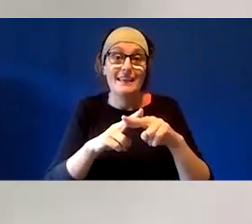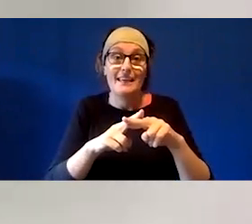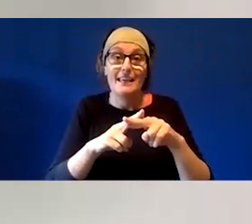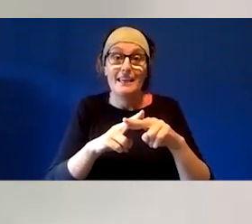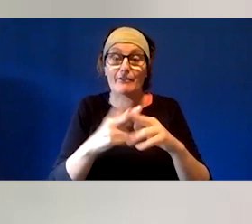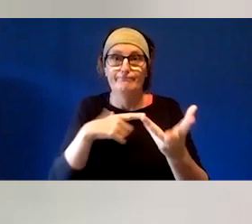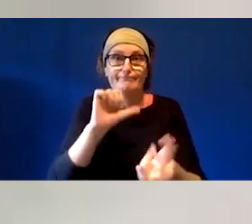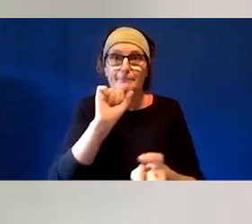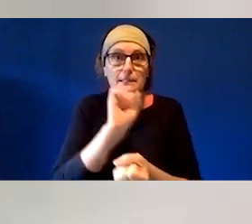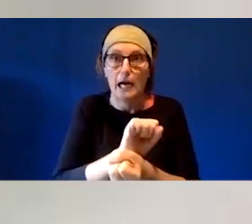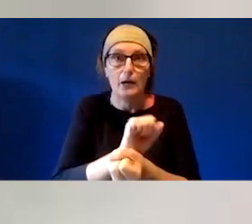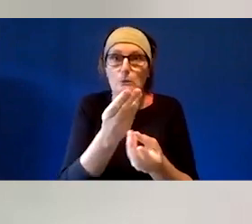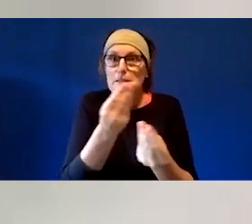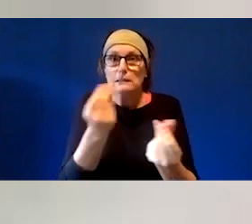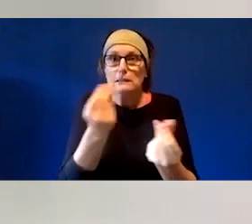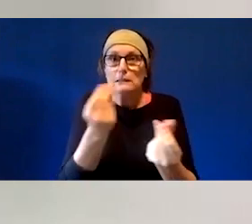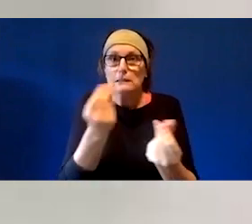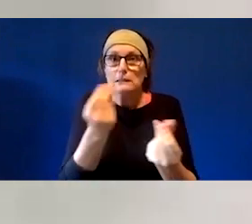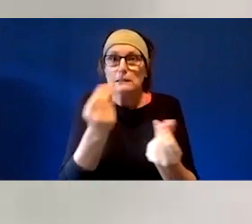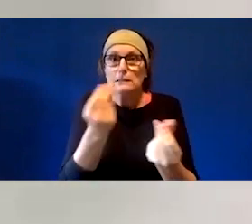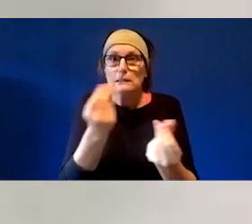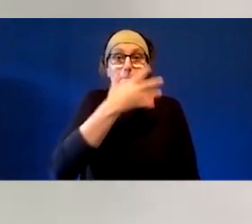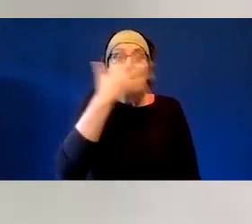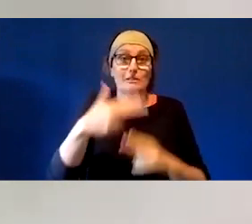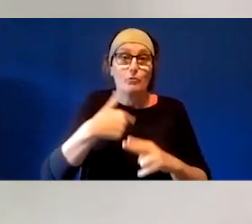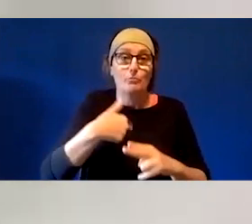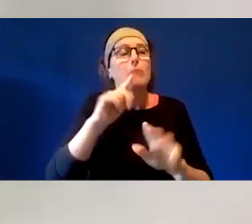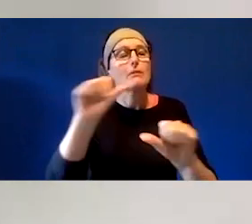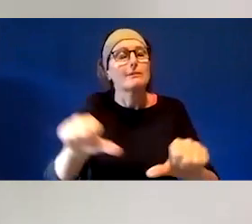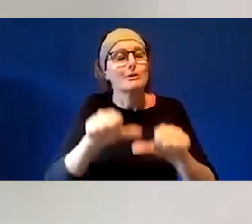terrible position. That will be embarrassing, but it will be OK. So,